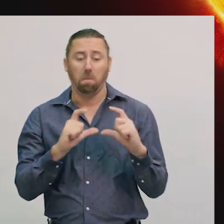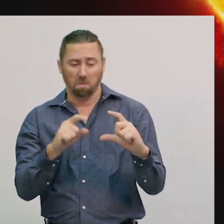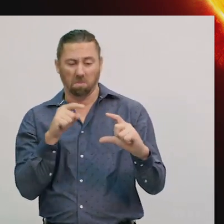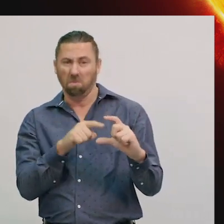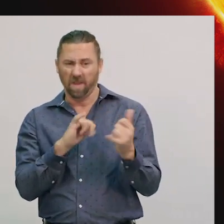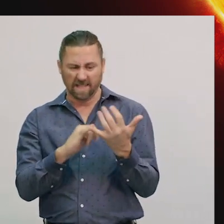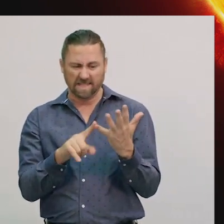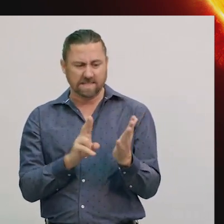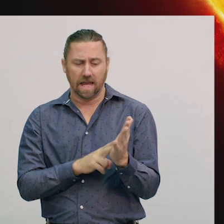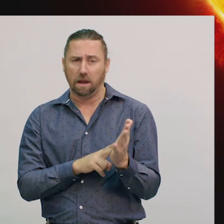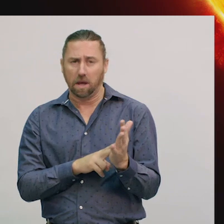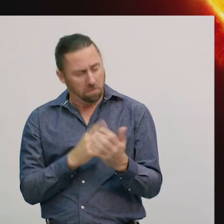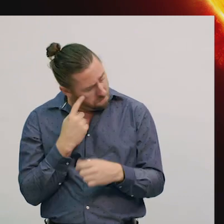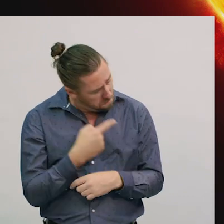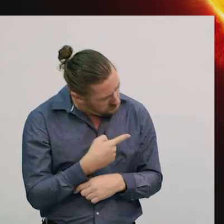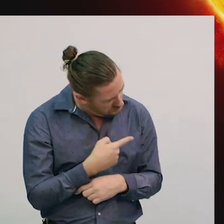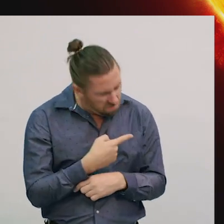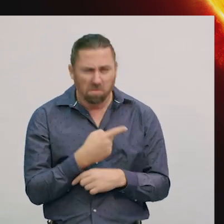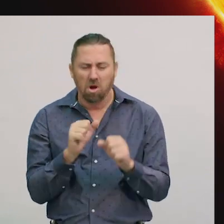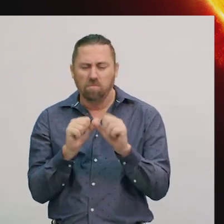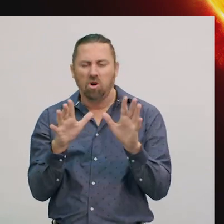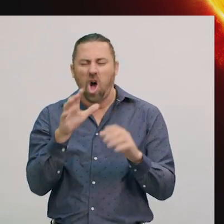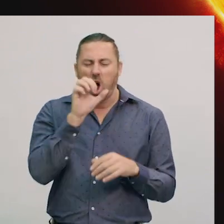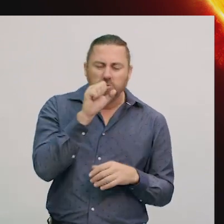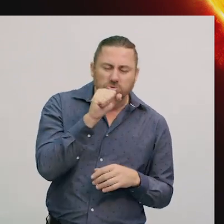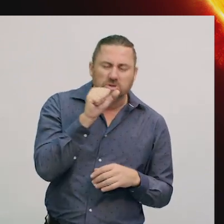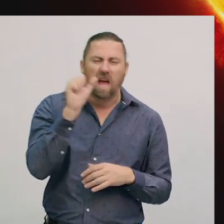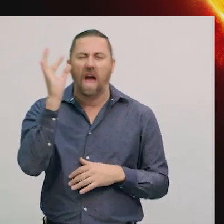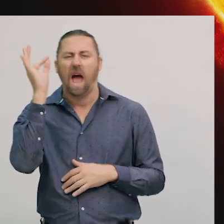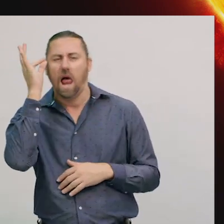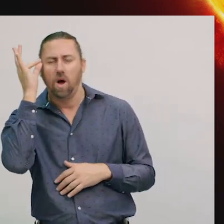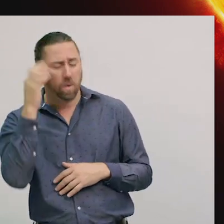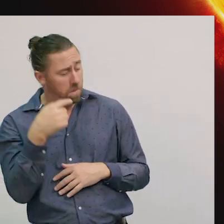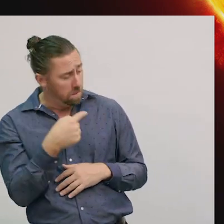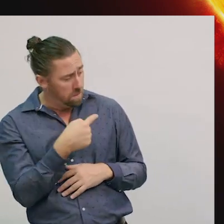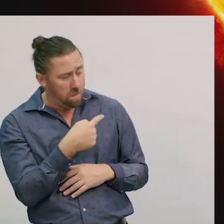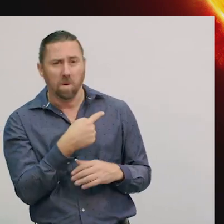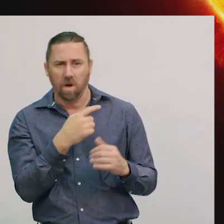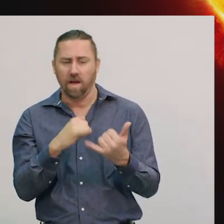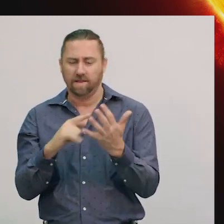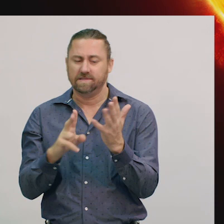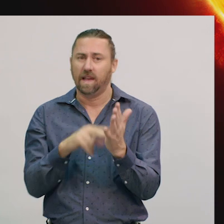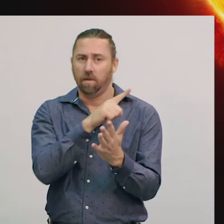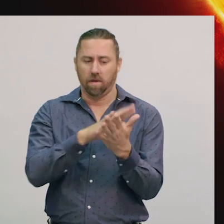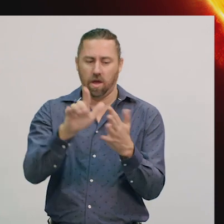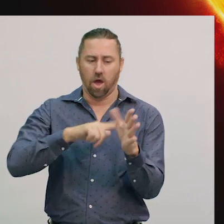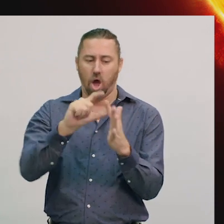and we can see that the Sun is bright orange or yellow. This is because the Sun is made of hydrogen and helium gas,